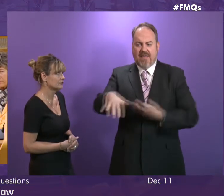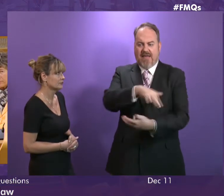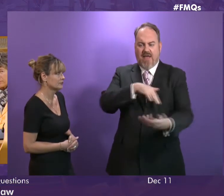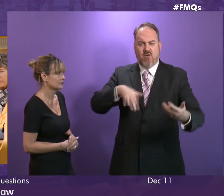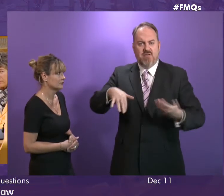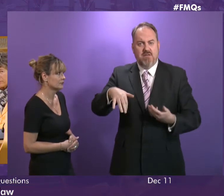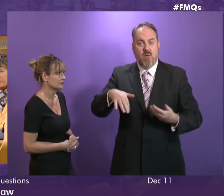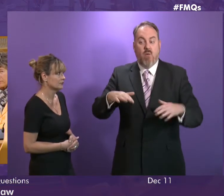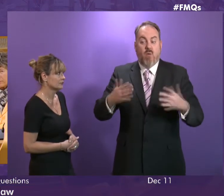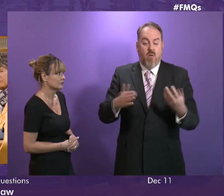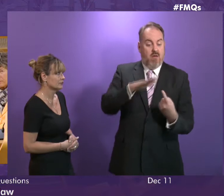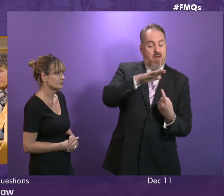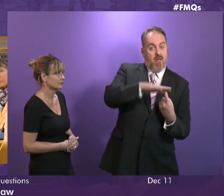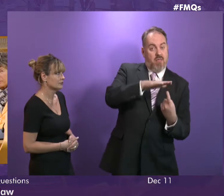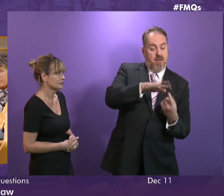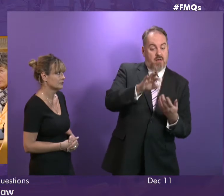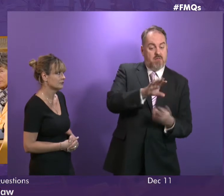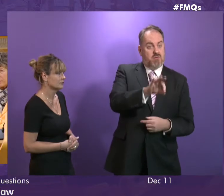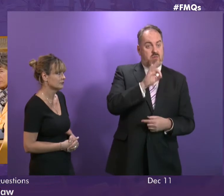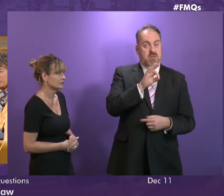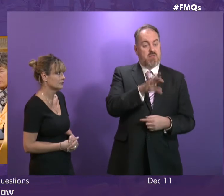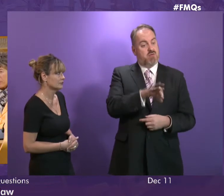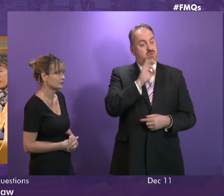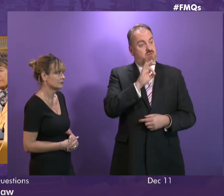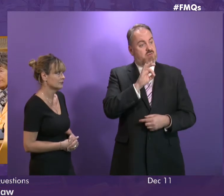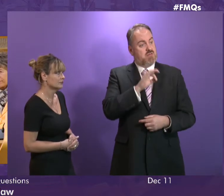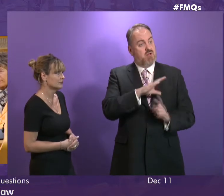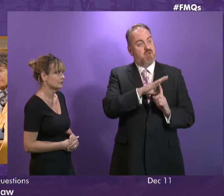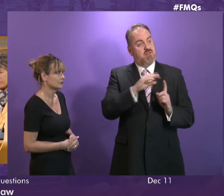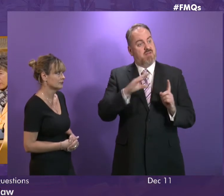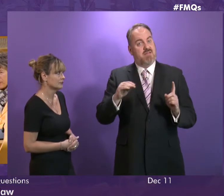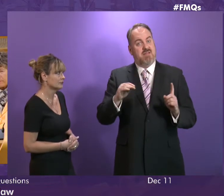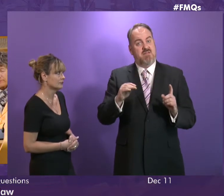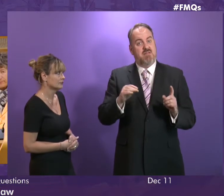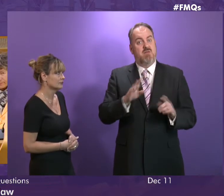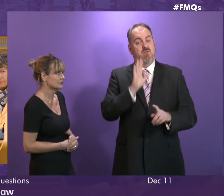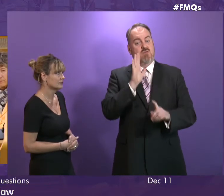option. They can choose the Scottish Conservative and Unionist Party to stop indyref2 and let